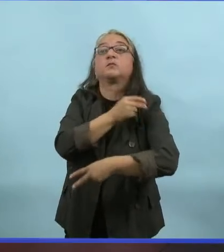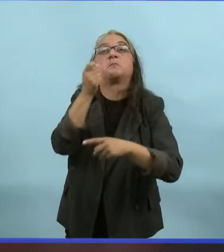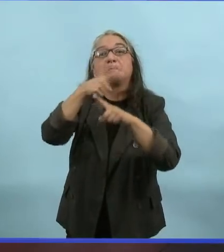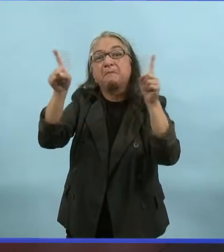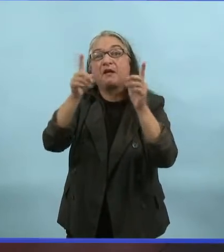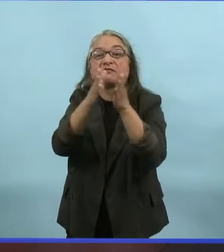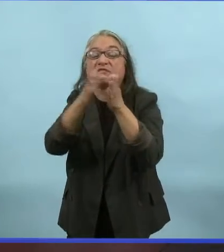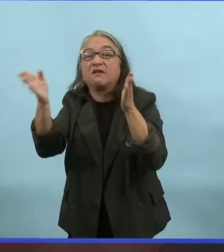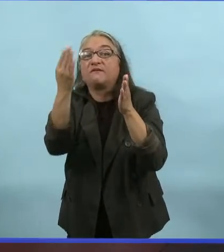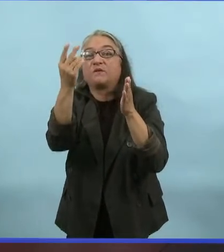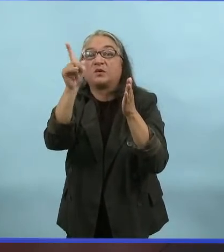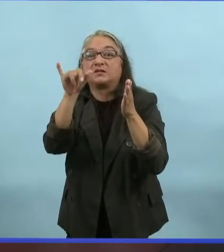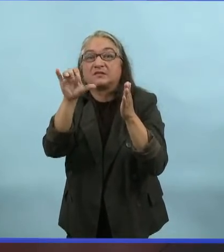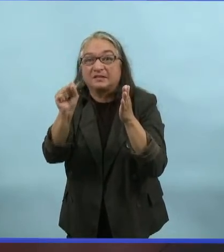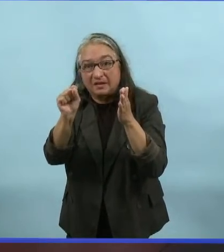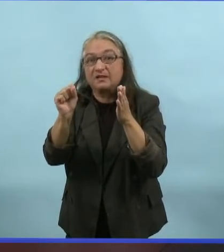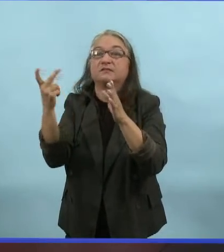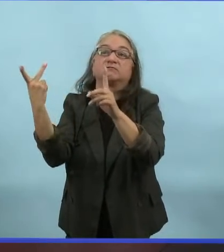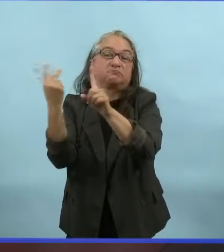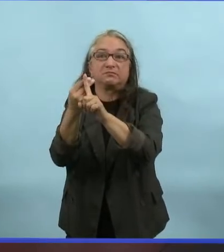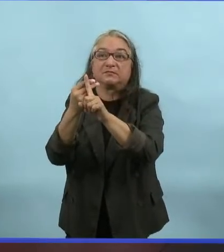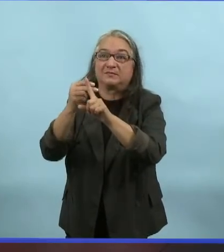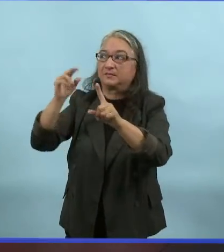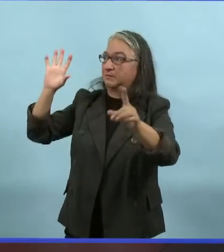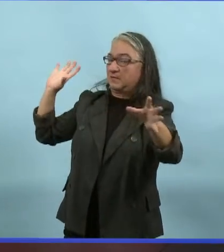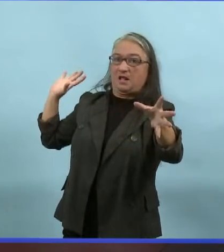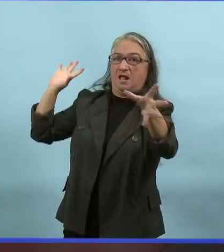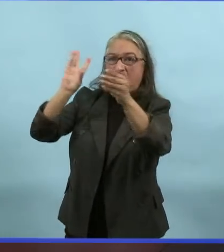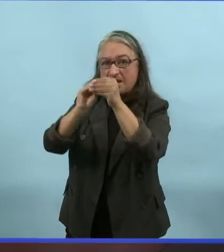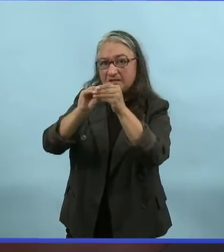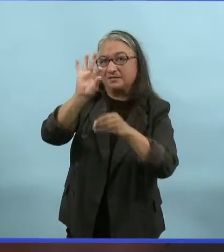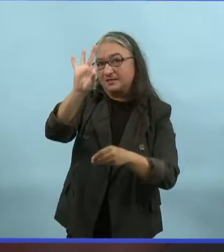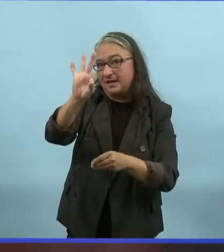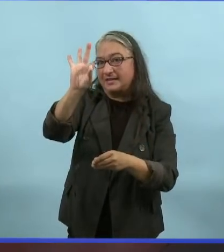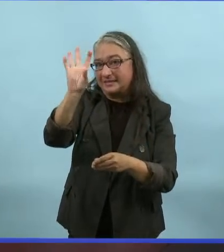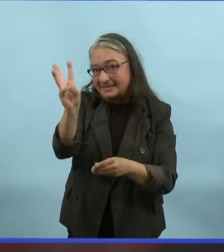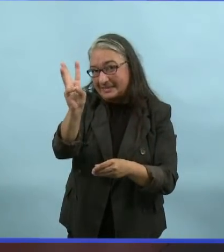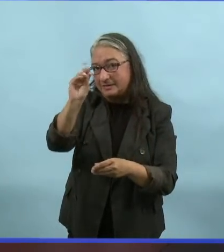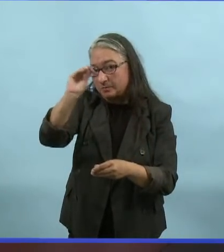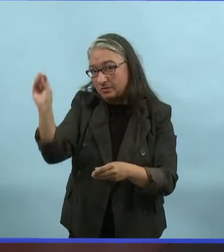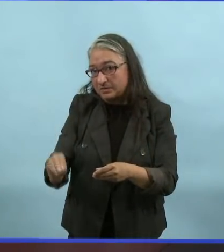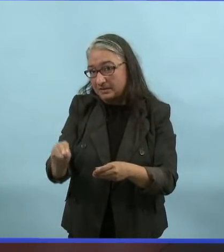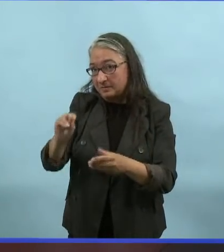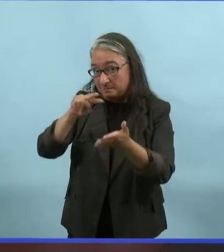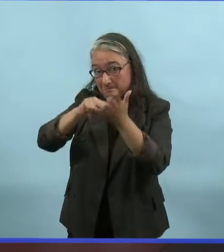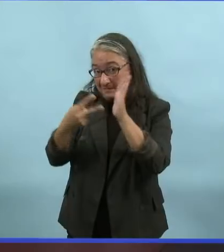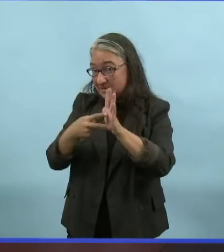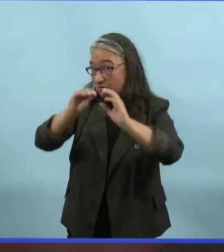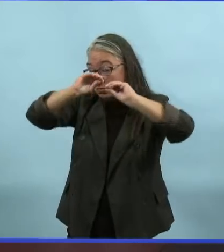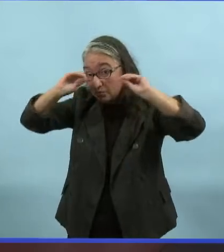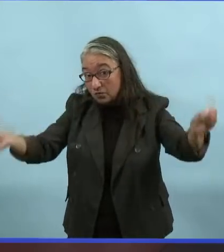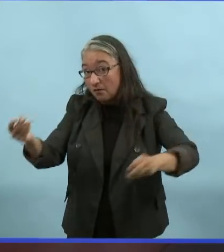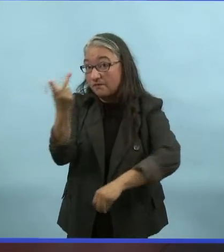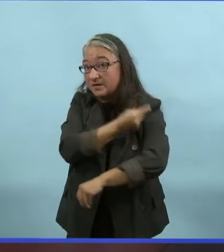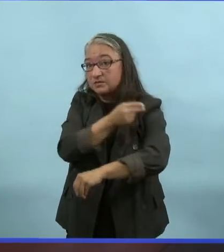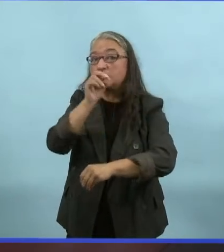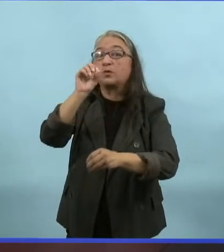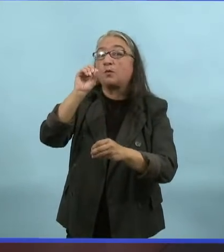in my math that's 96 who either had no vaccine or one dose but less than two weeks